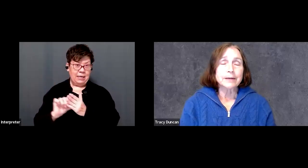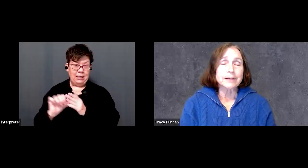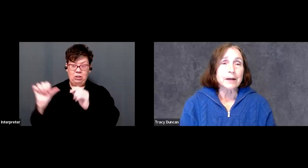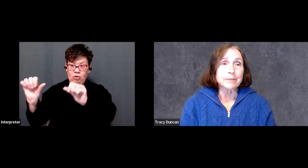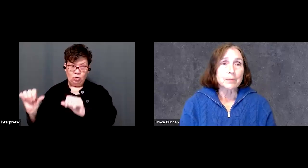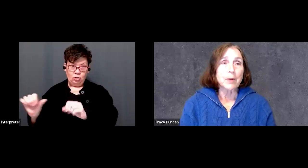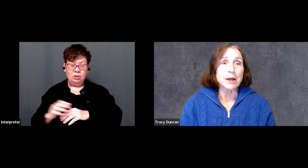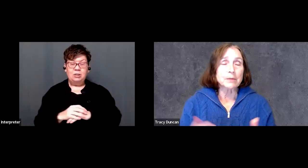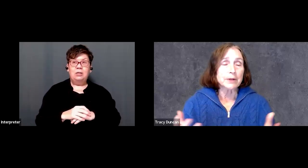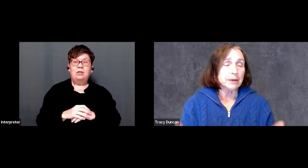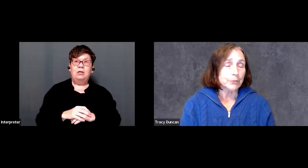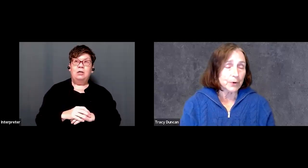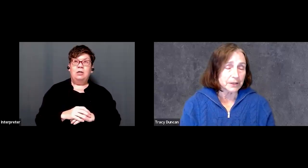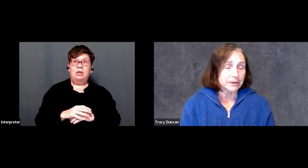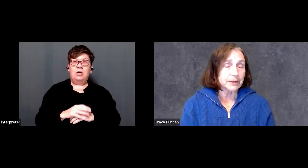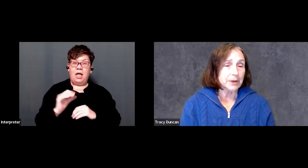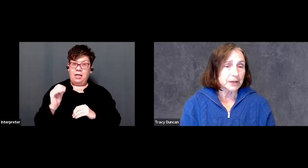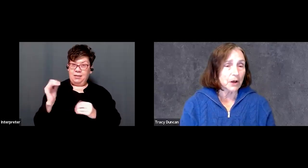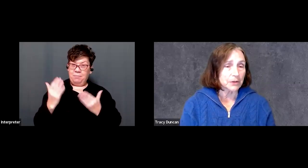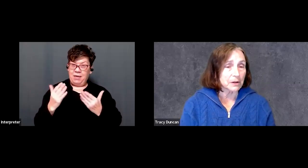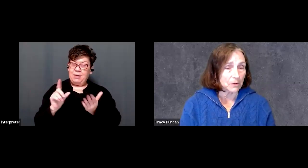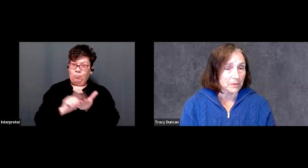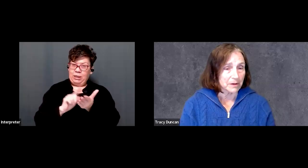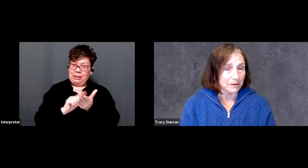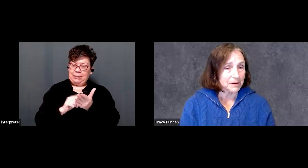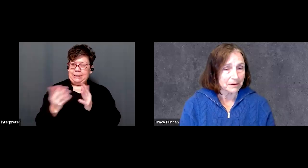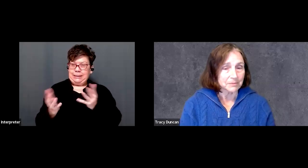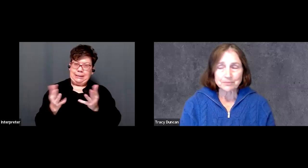and, um... possibly in print, depending on the circumstances.